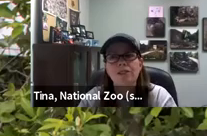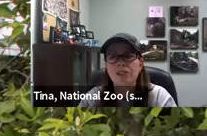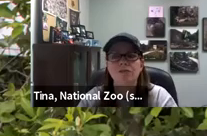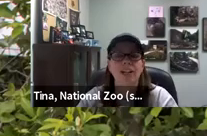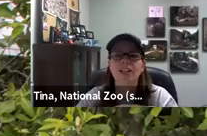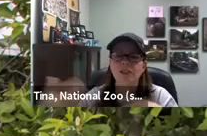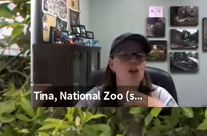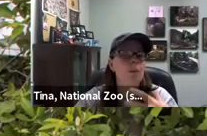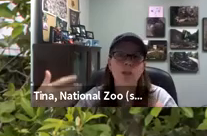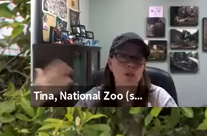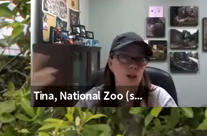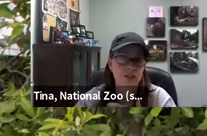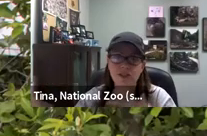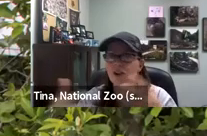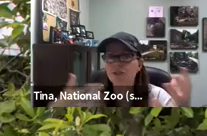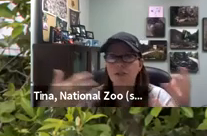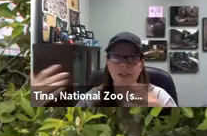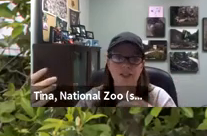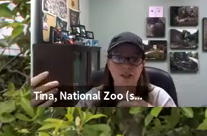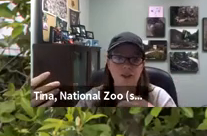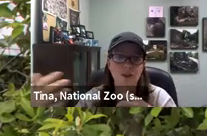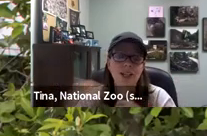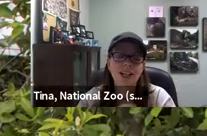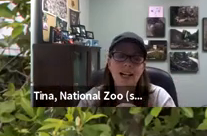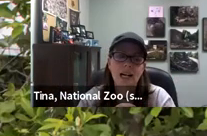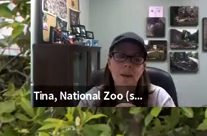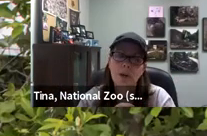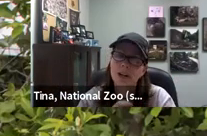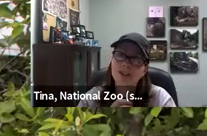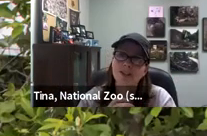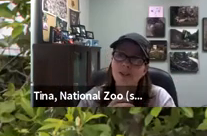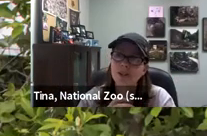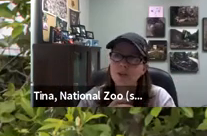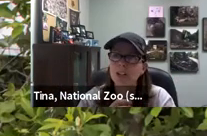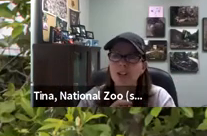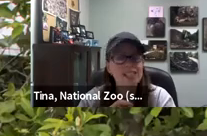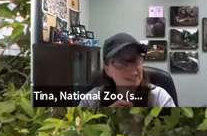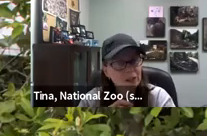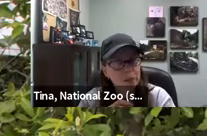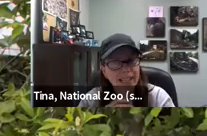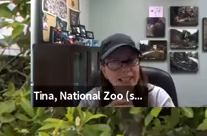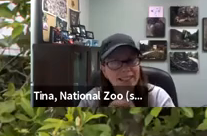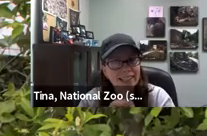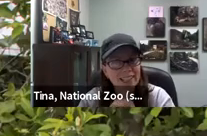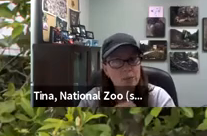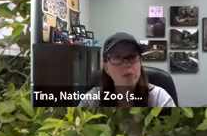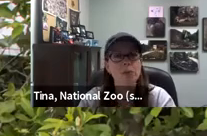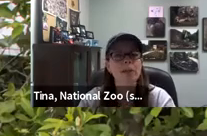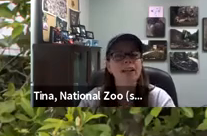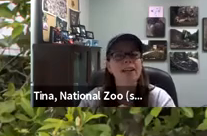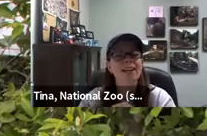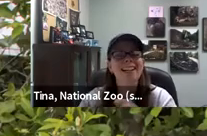just regular tropical gardens all throughout the Zoo. We also do our seasonal plantings which